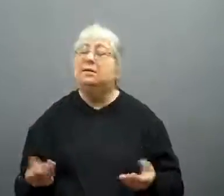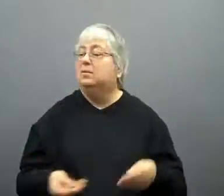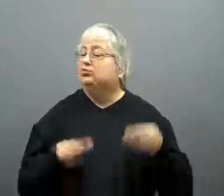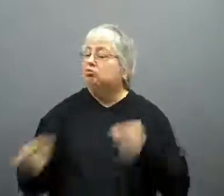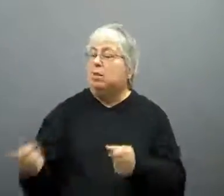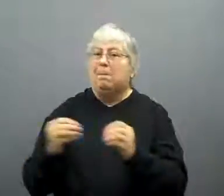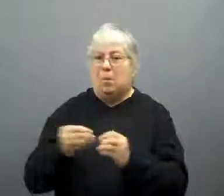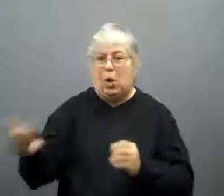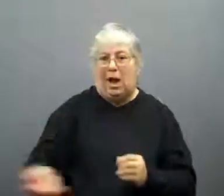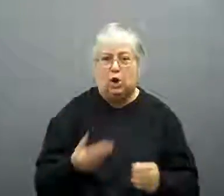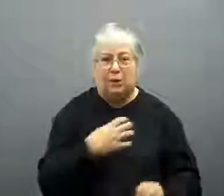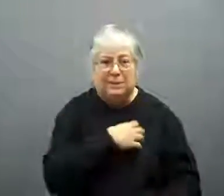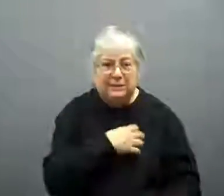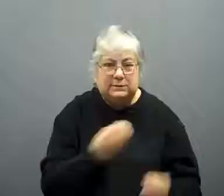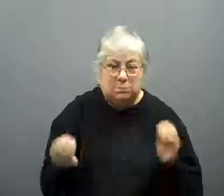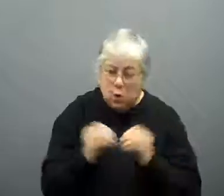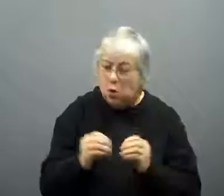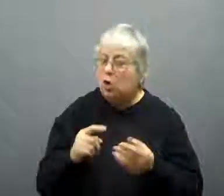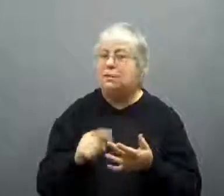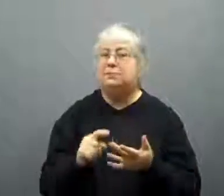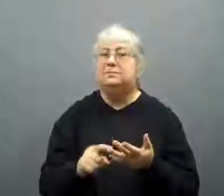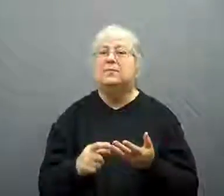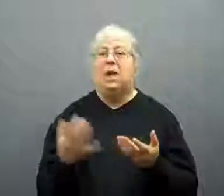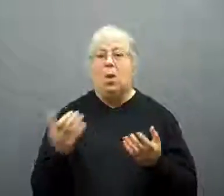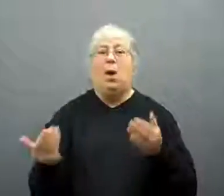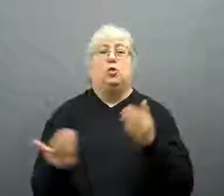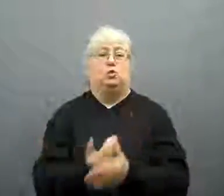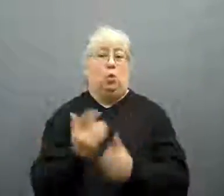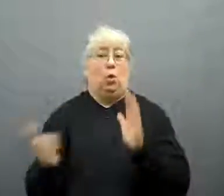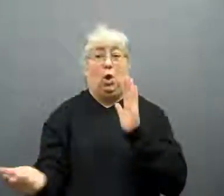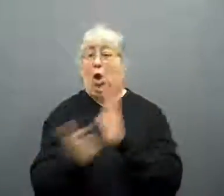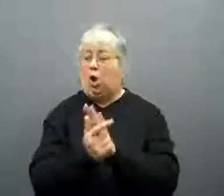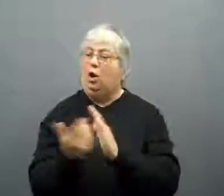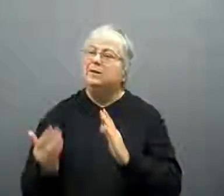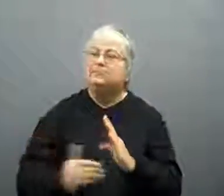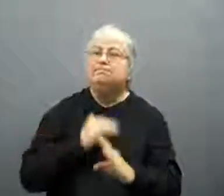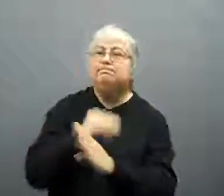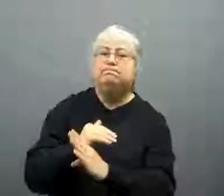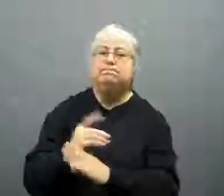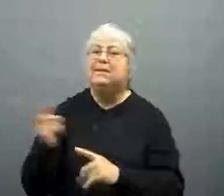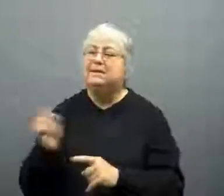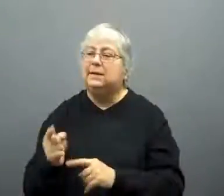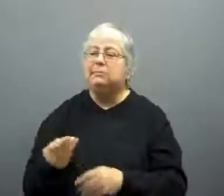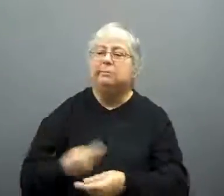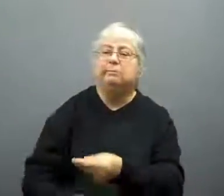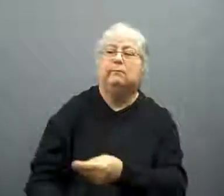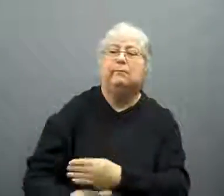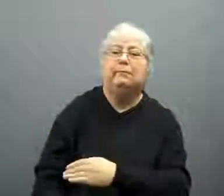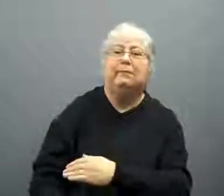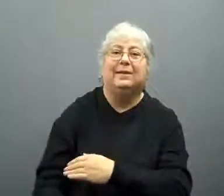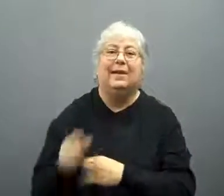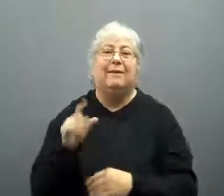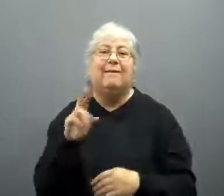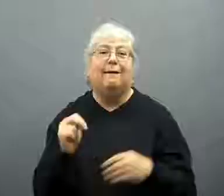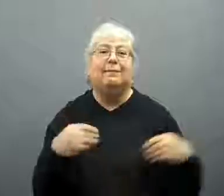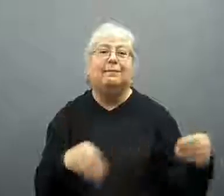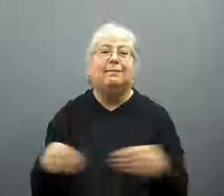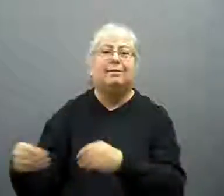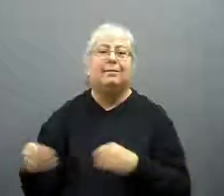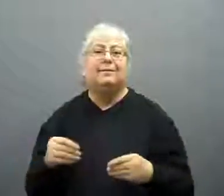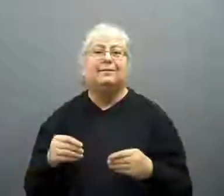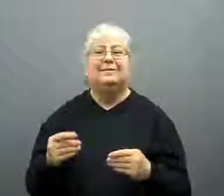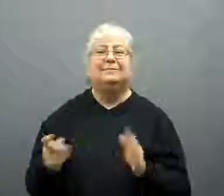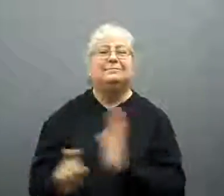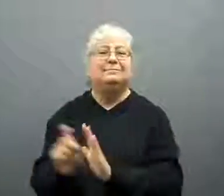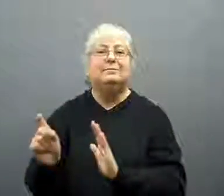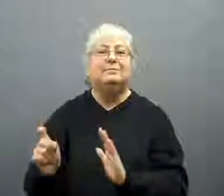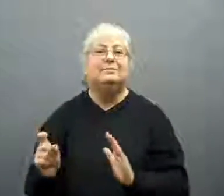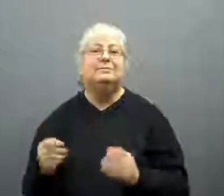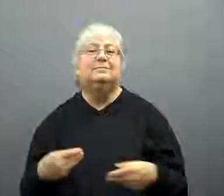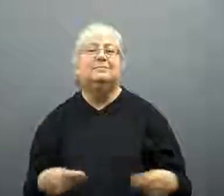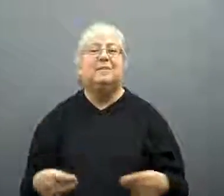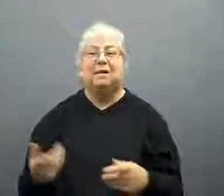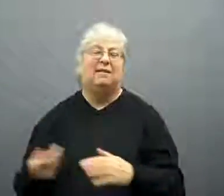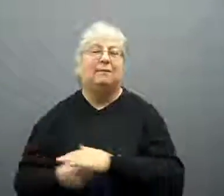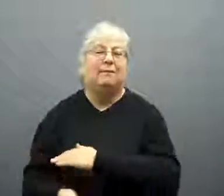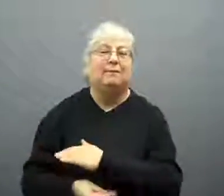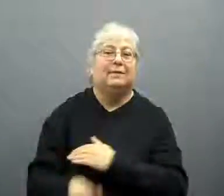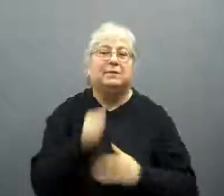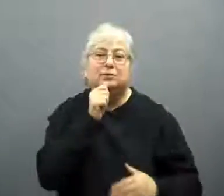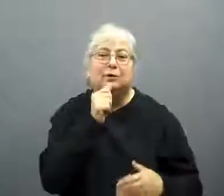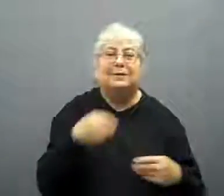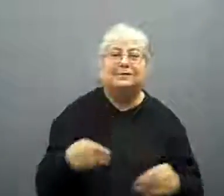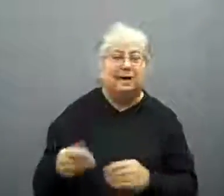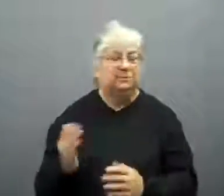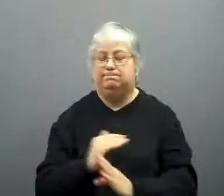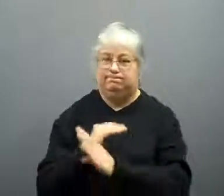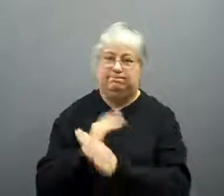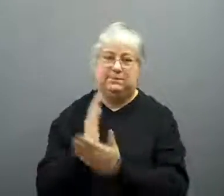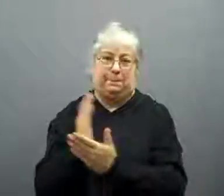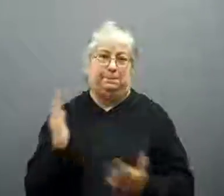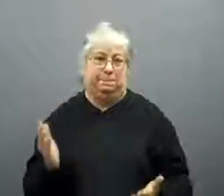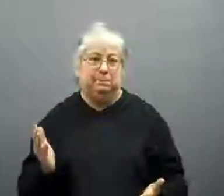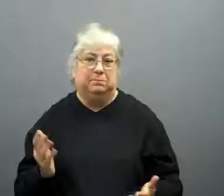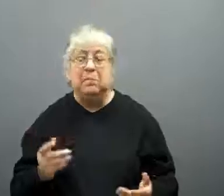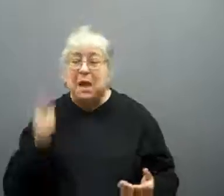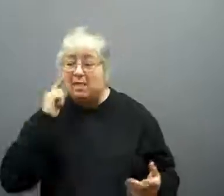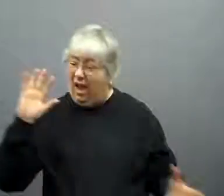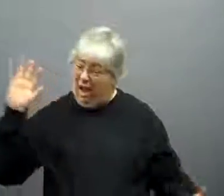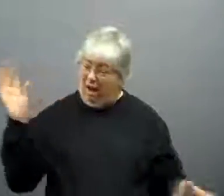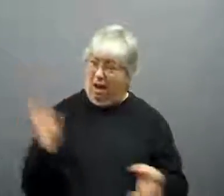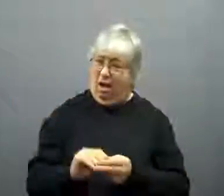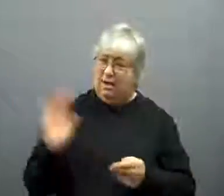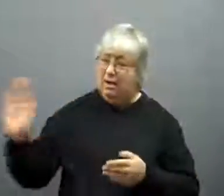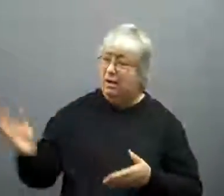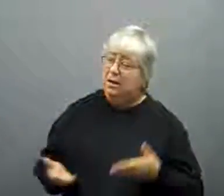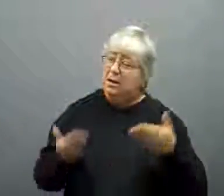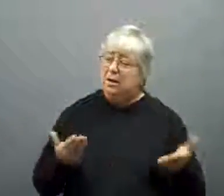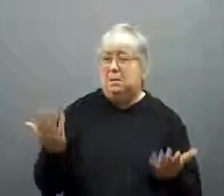the hiring of more police officers and anti-trafficking laws.